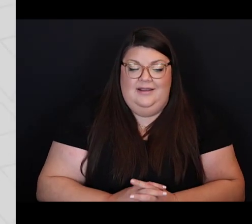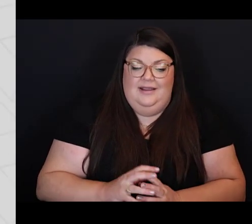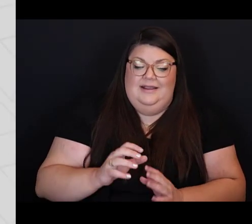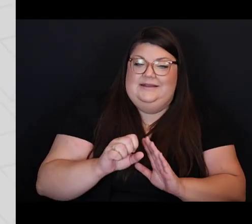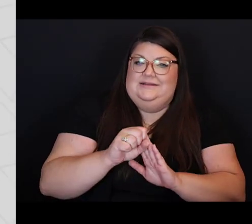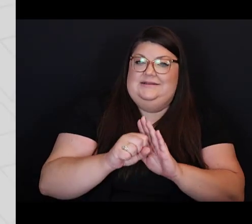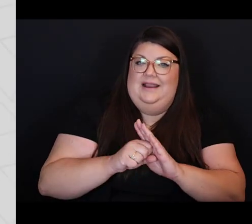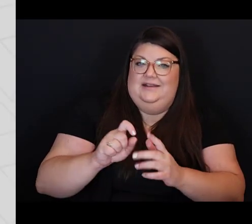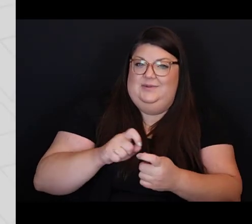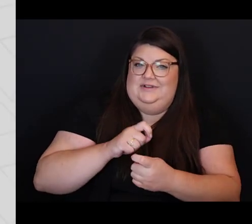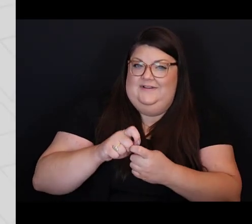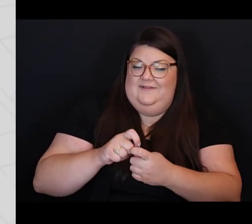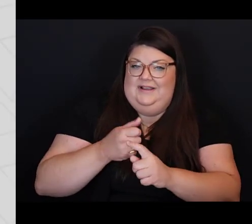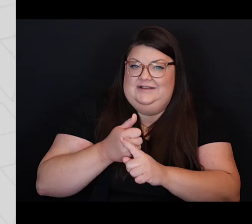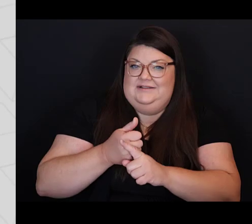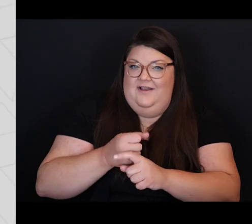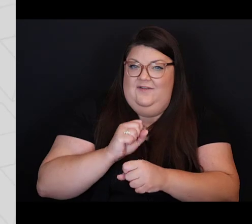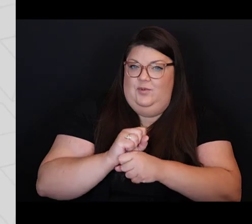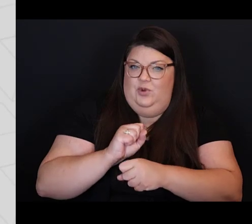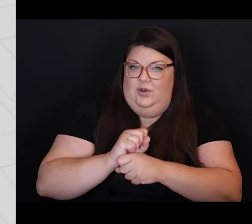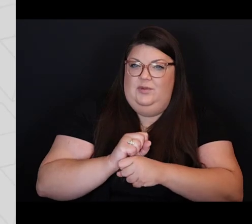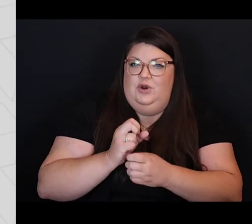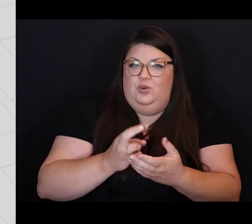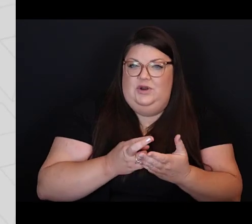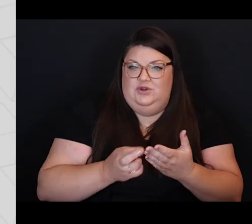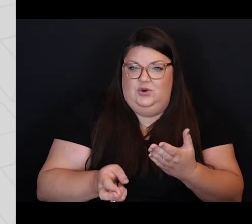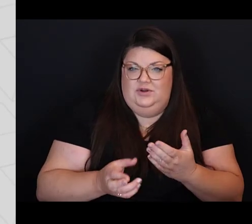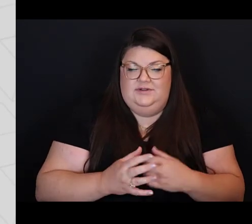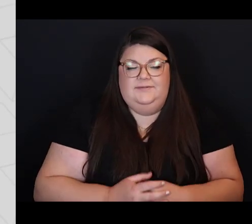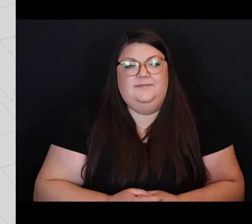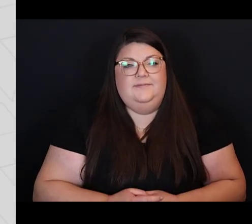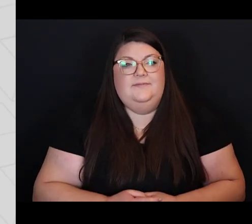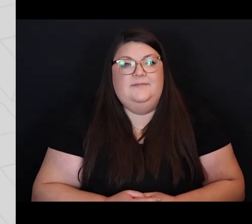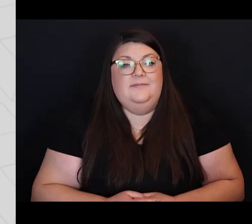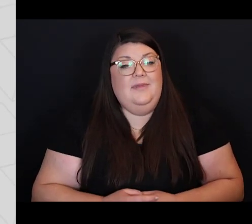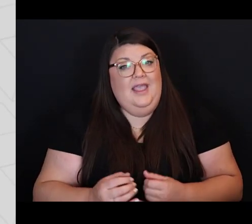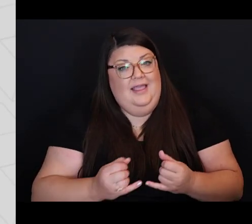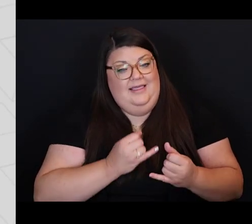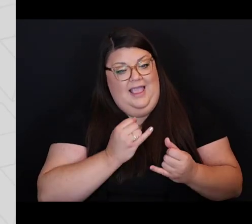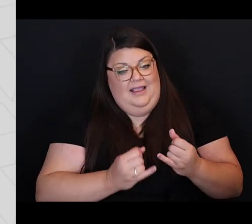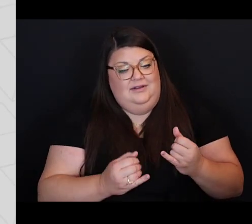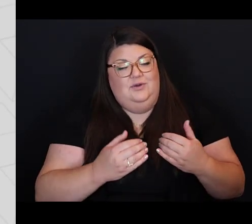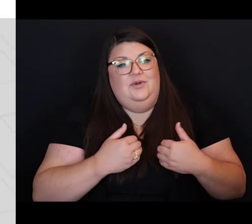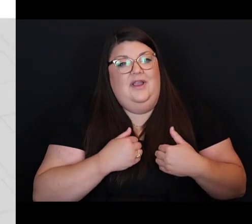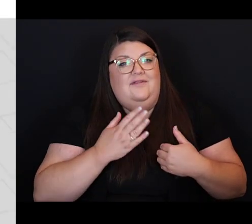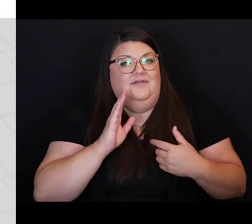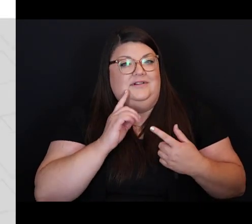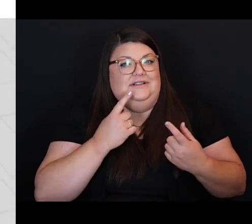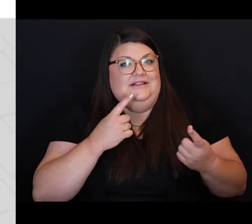state-specific self-employment resources and lastly, we have our success stories,